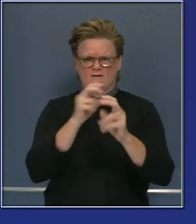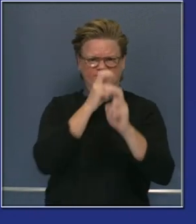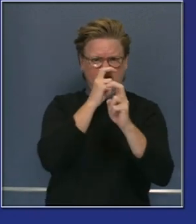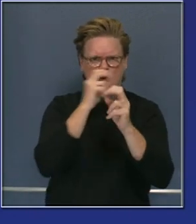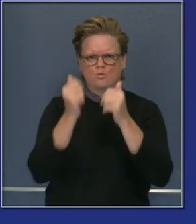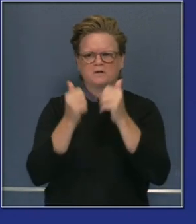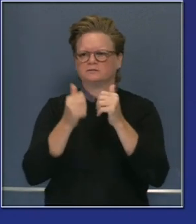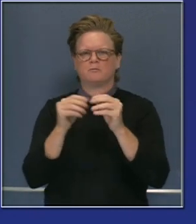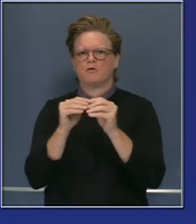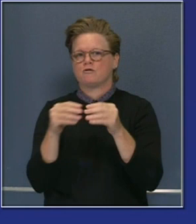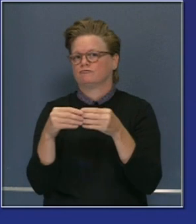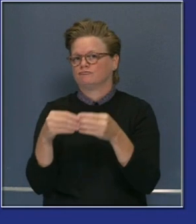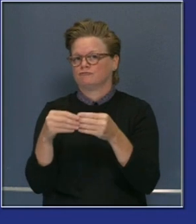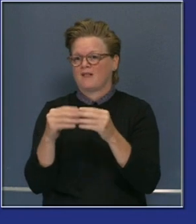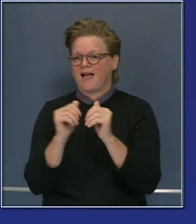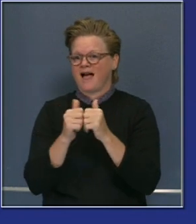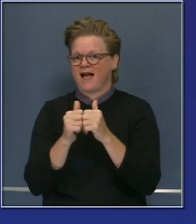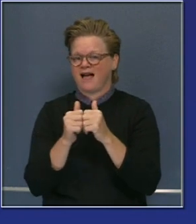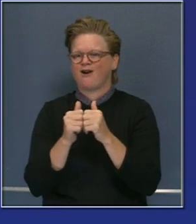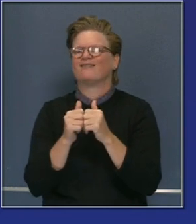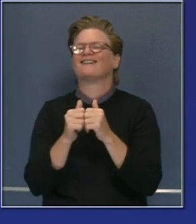TERMS OF GIVING US A LEADING